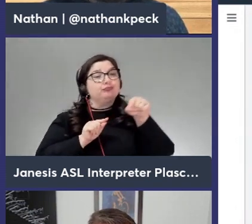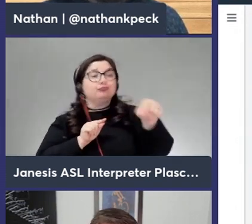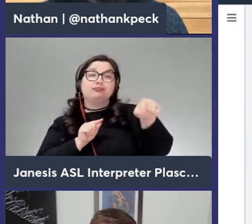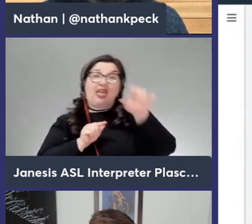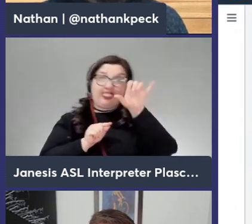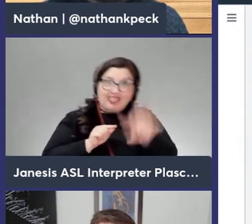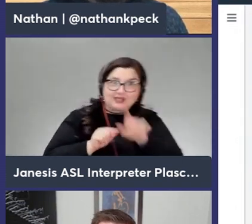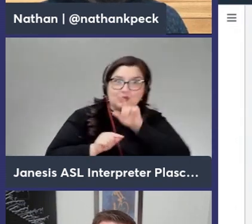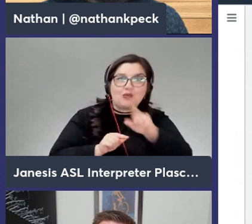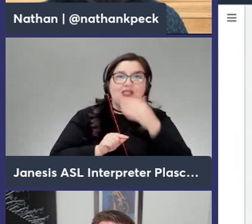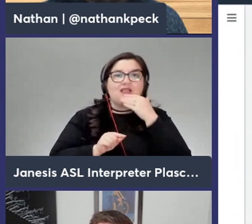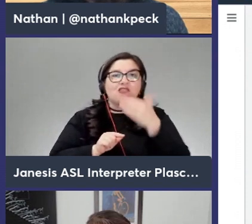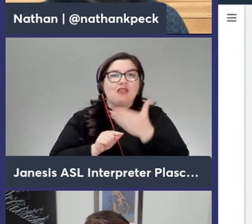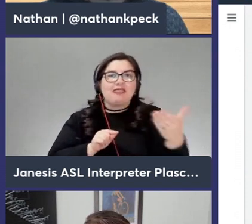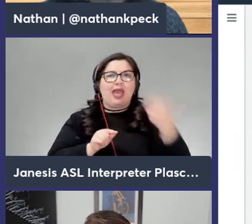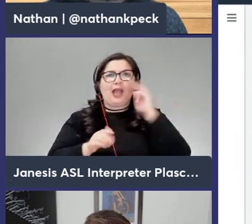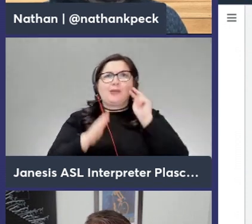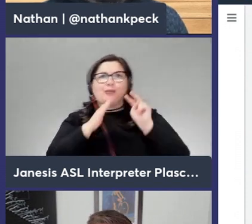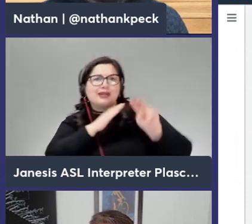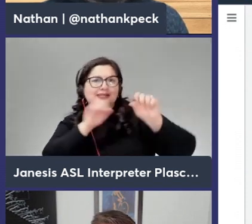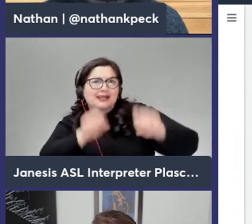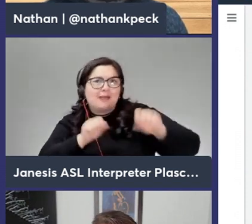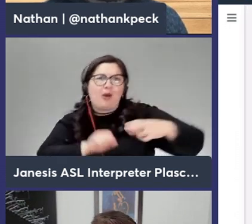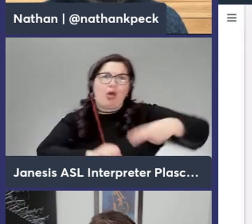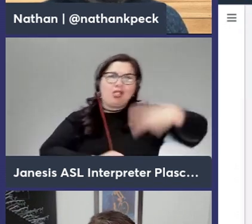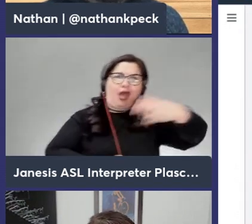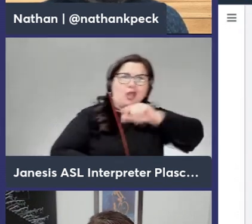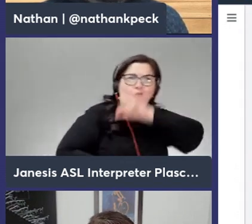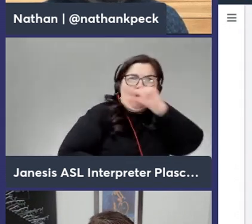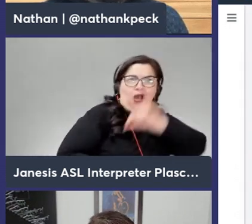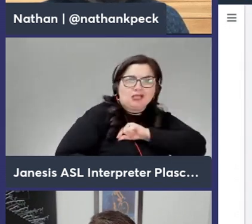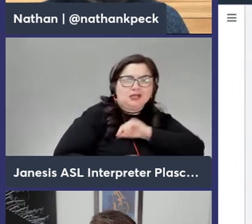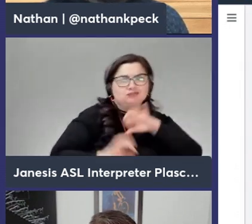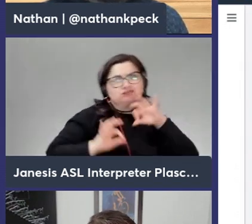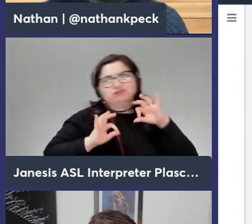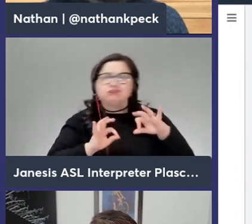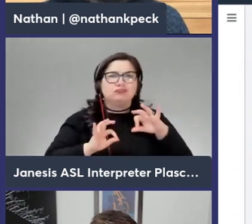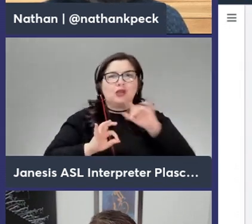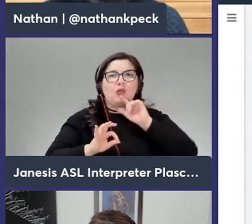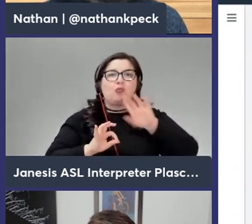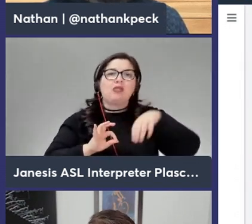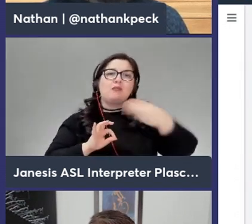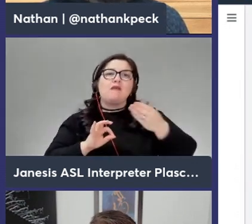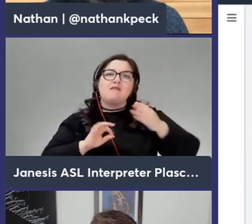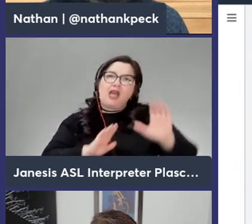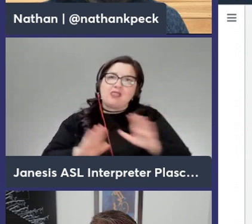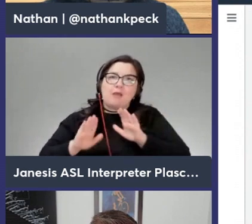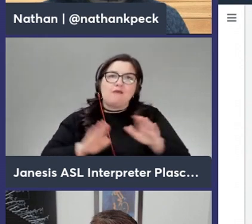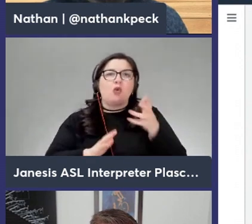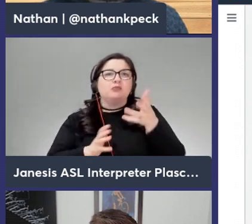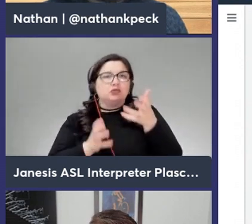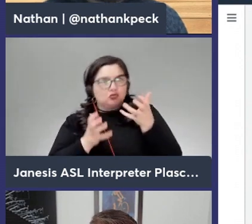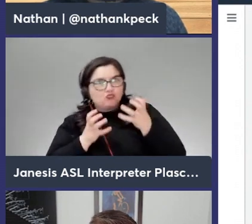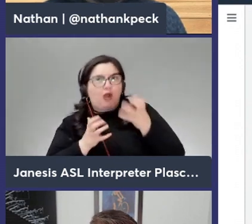'cause it's predictable, it's high quality, it's gonna give you the performance that you you've come to know from AWS.